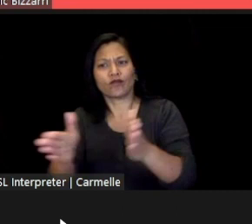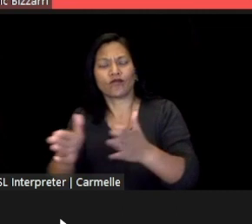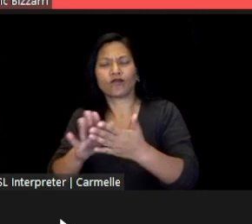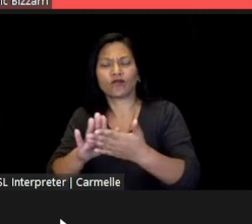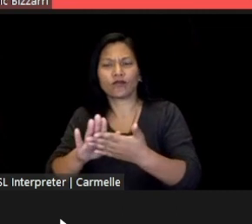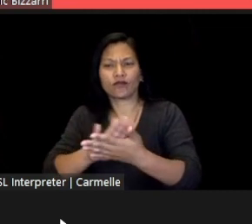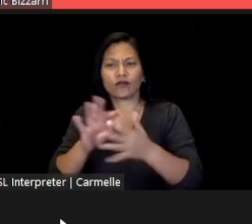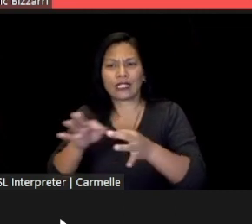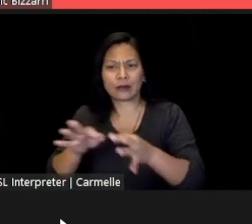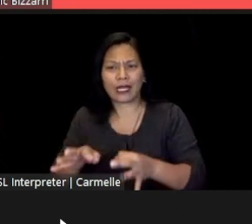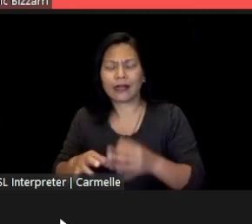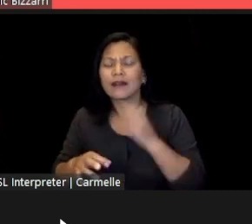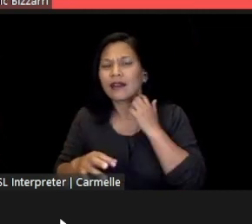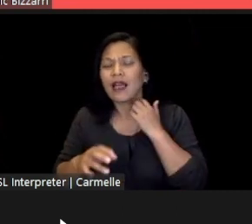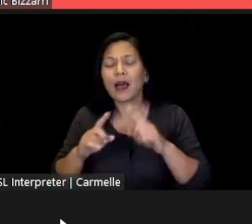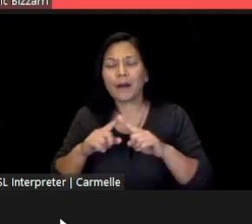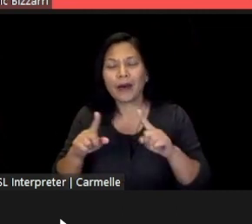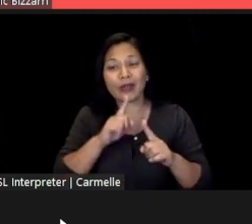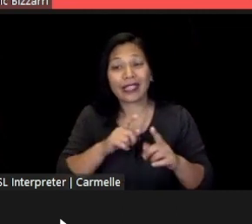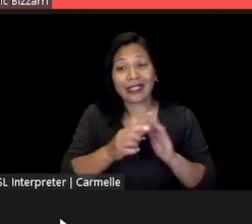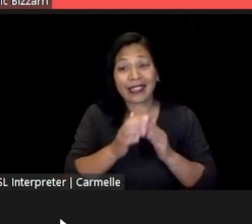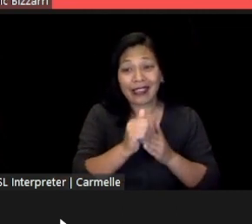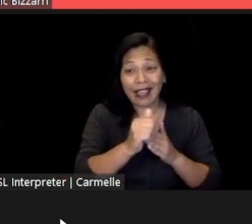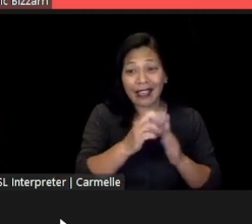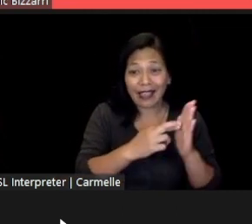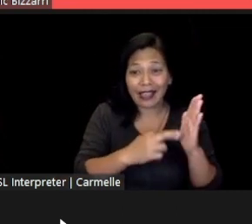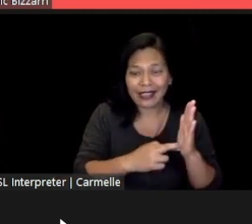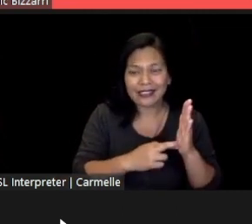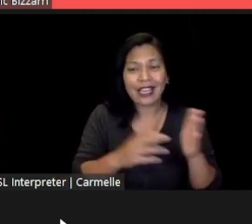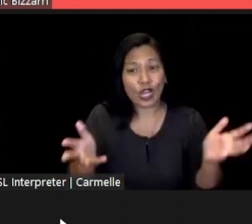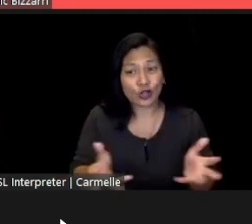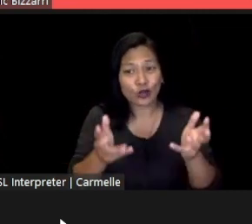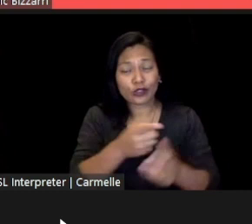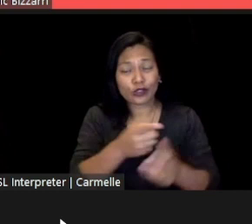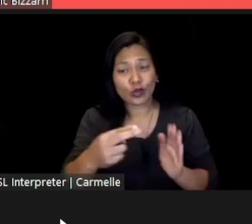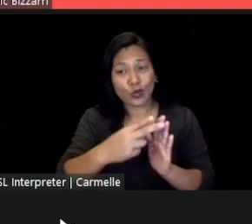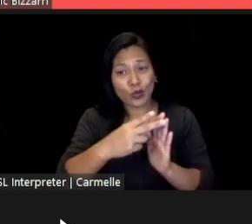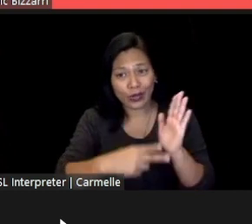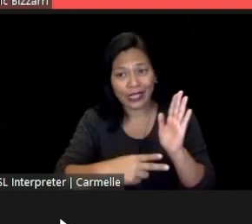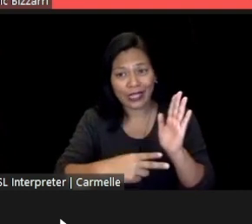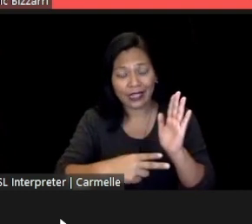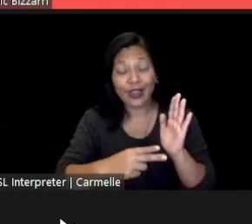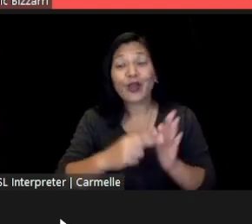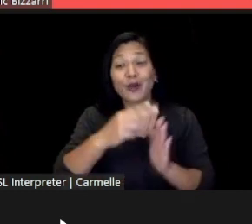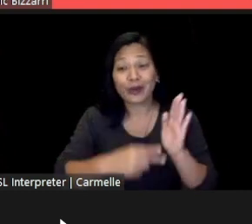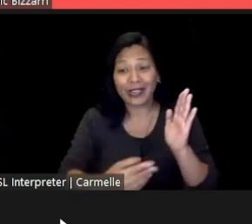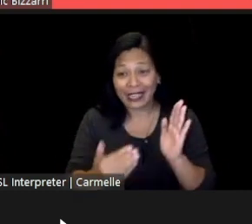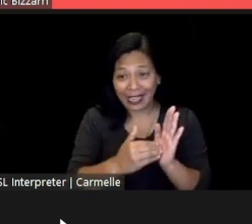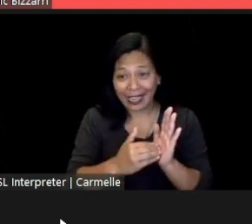we encourage, you know, read the guidelines, read them twice, read them a third time, call our administrators at Telefilm.